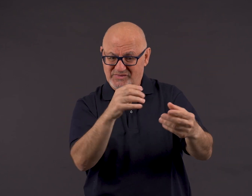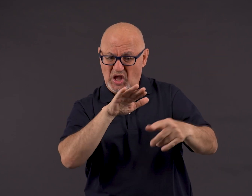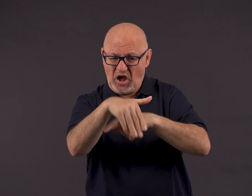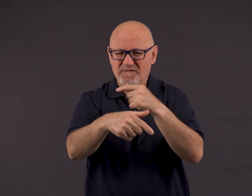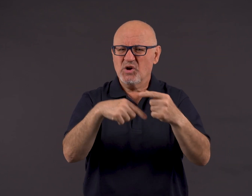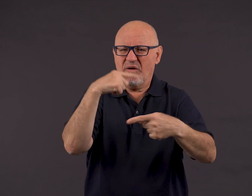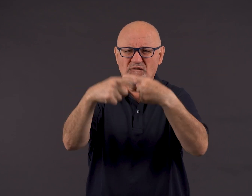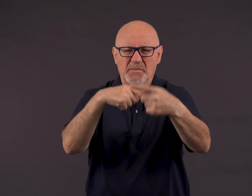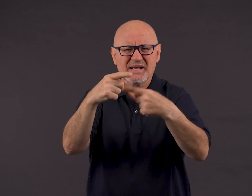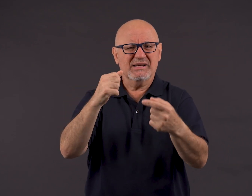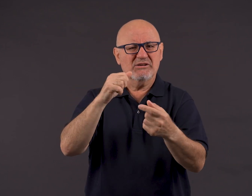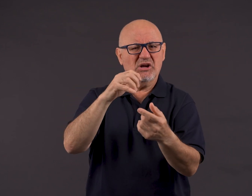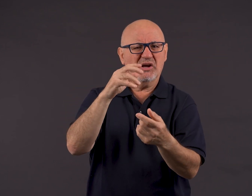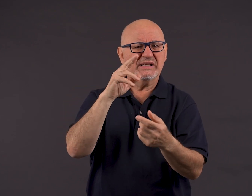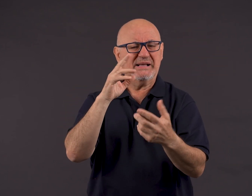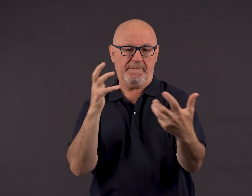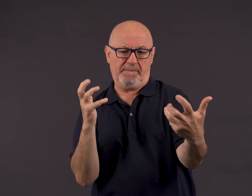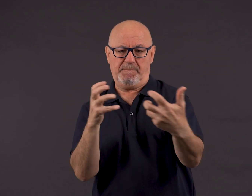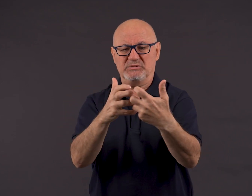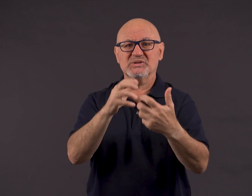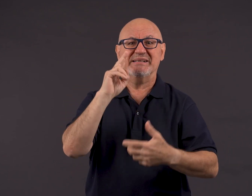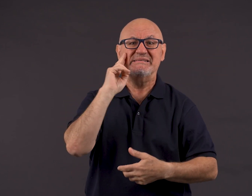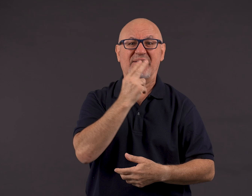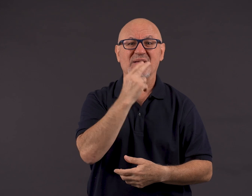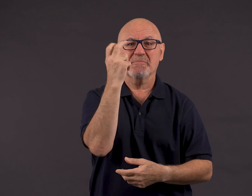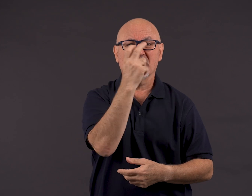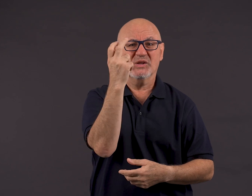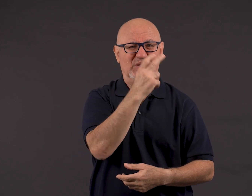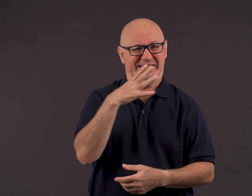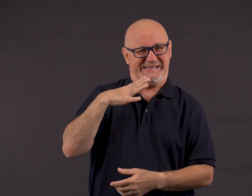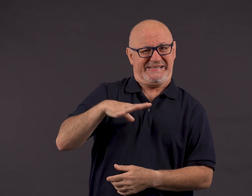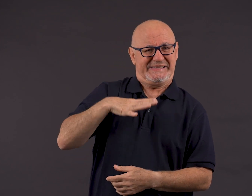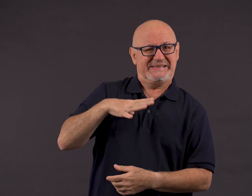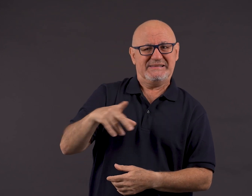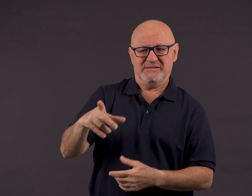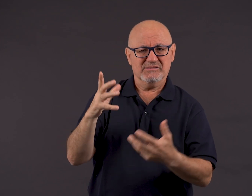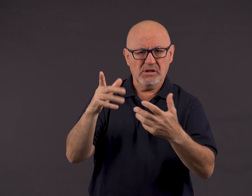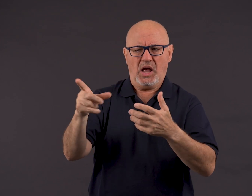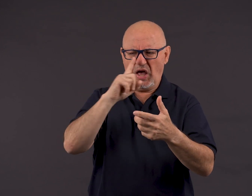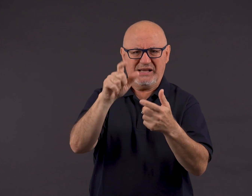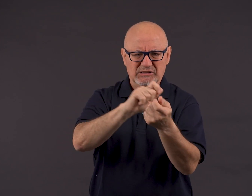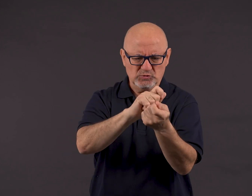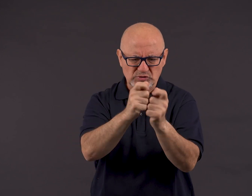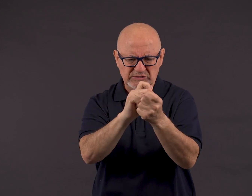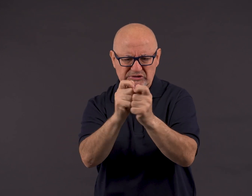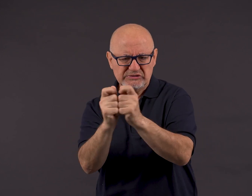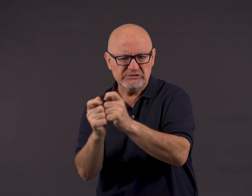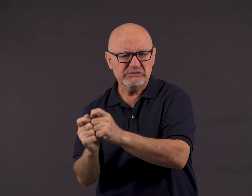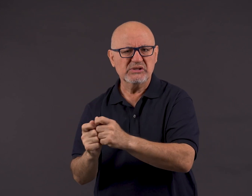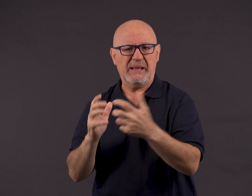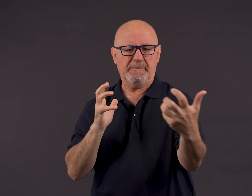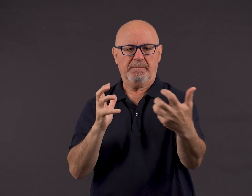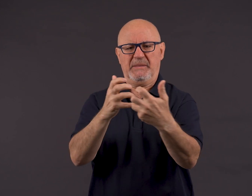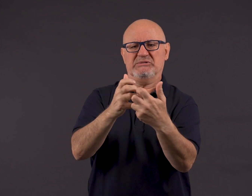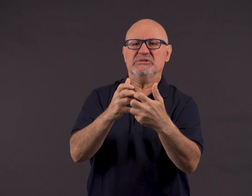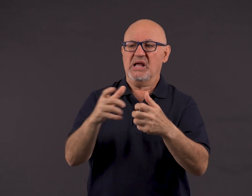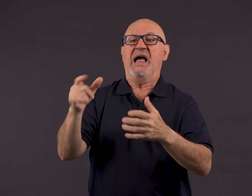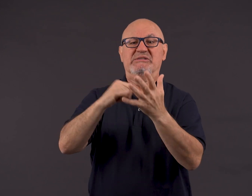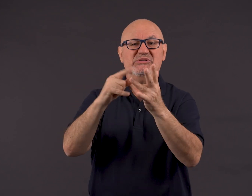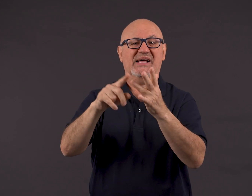about whether their services or information are accessible to Deafblind people. Through feedback